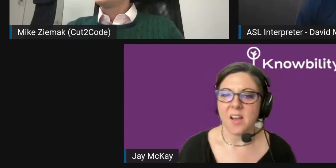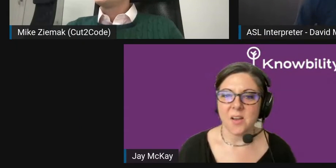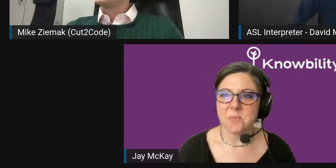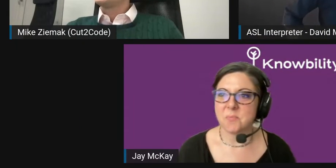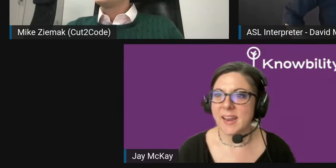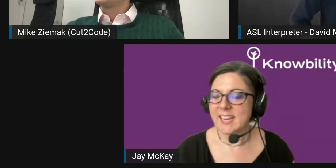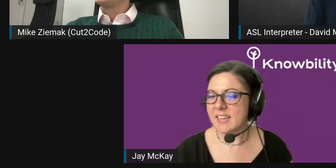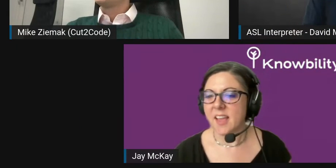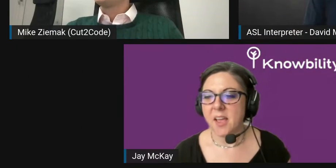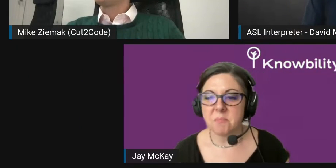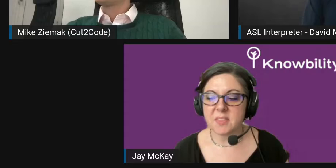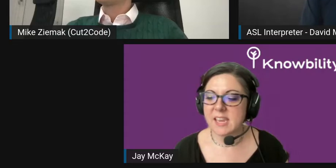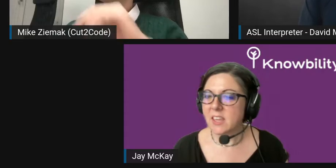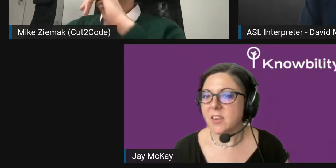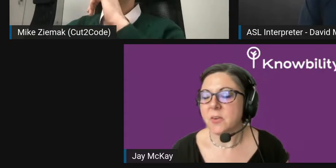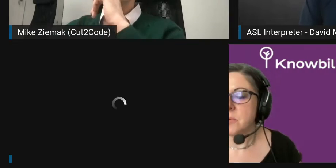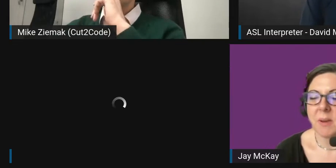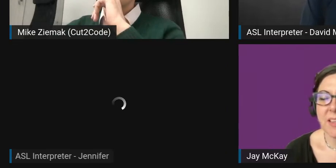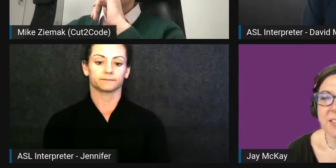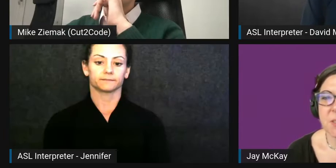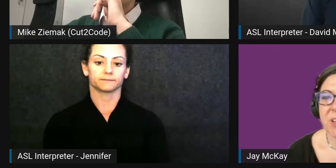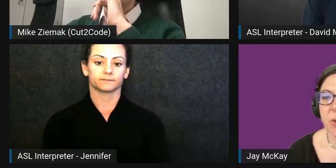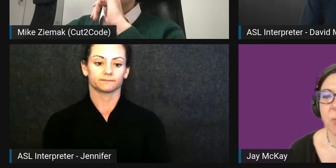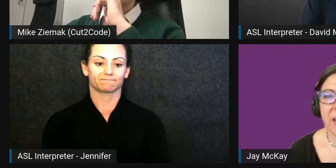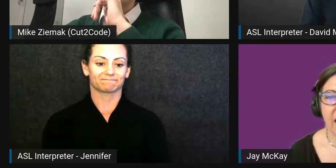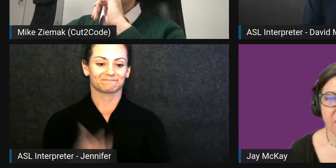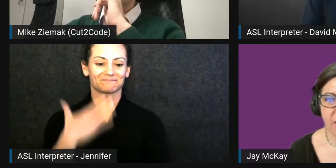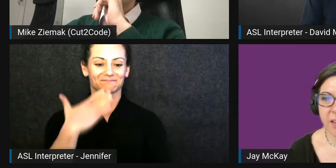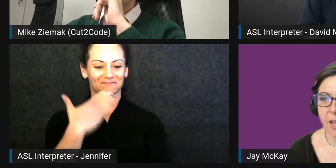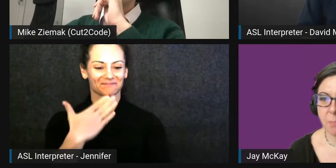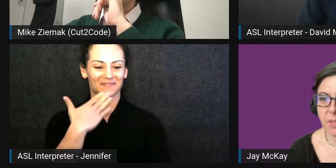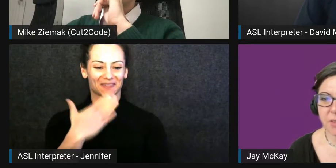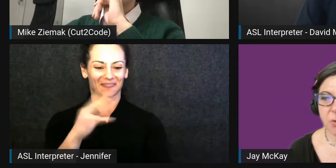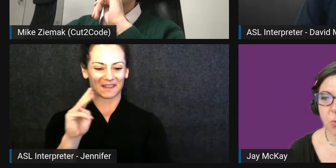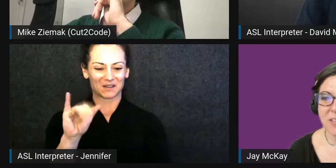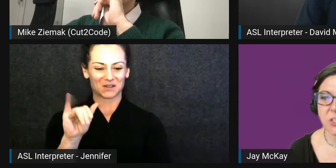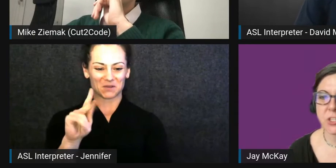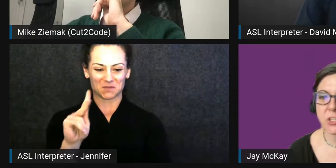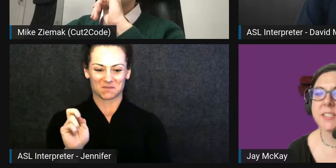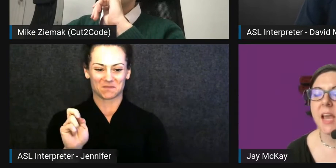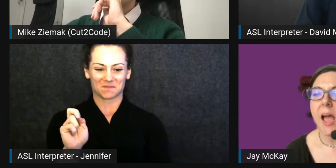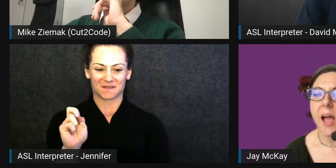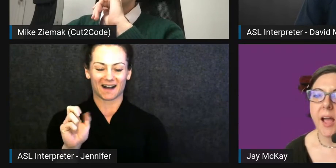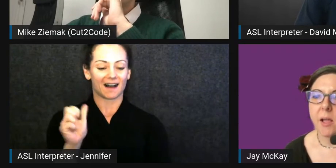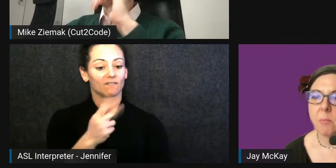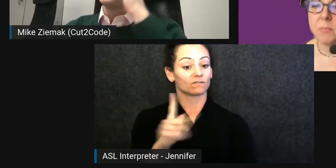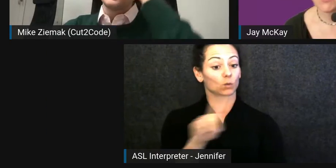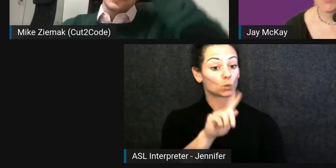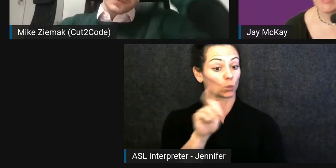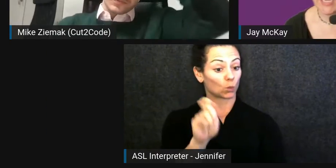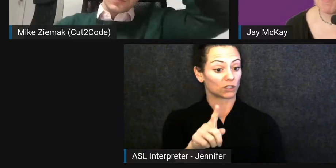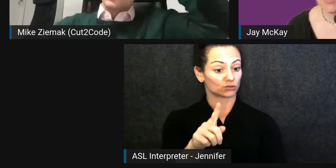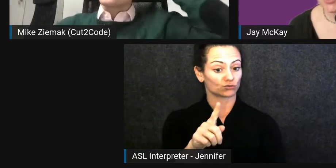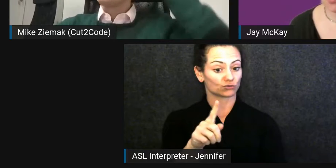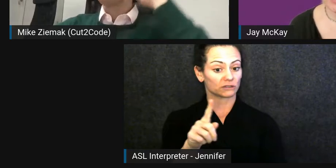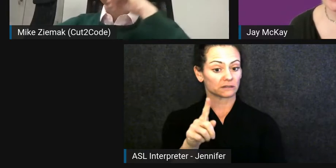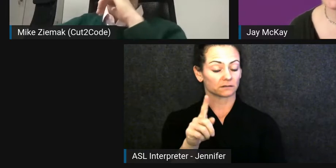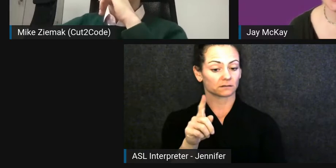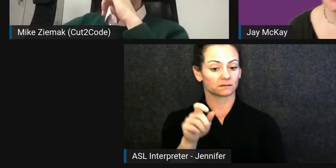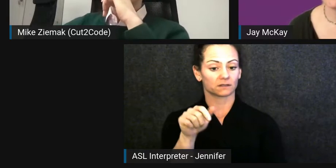All right. Thank you, Mike. This has been great. We have a couple of questions. This one came in twice.